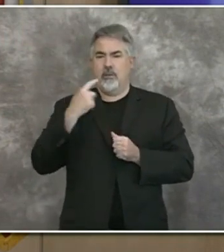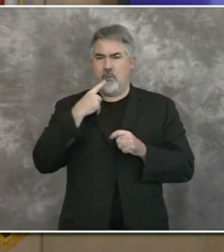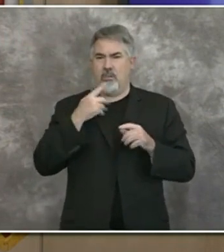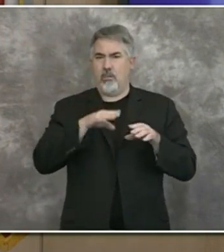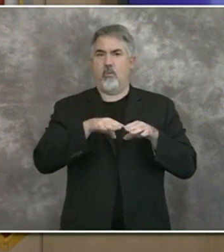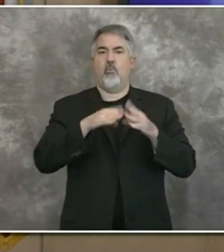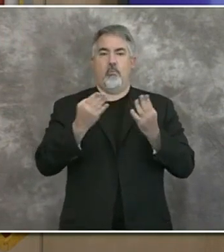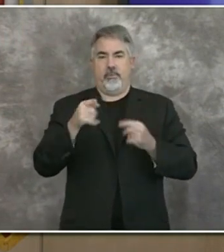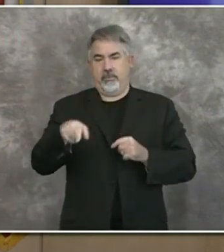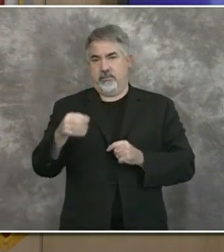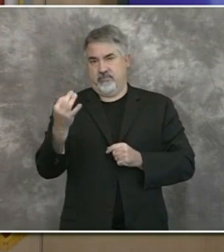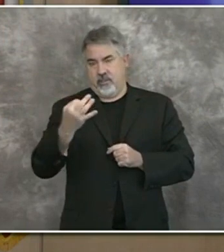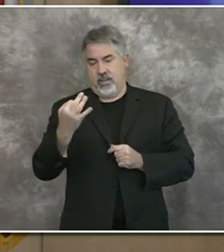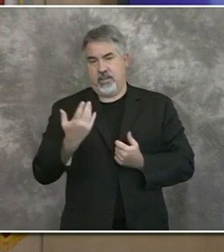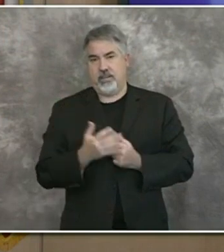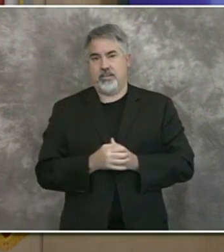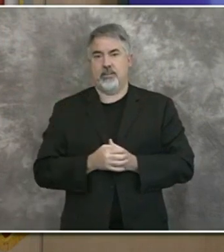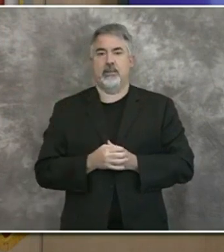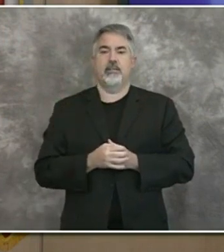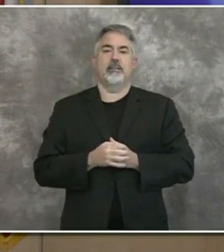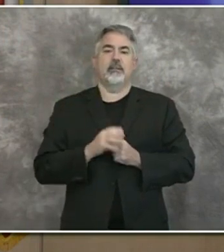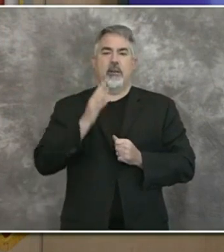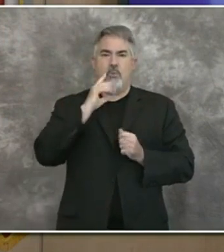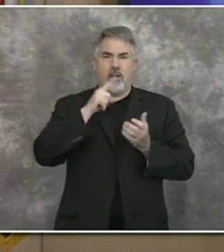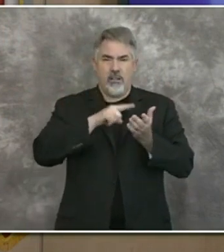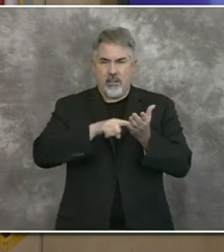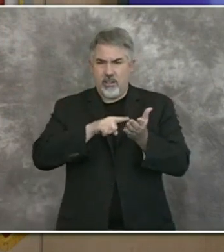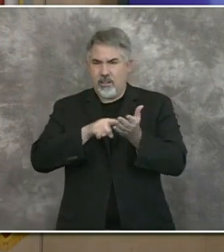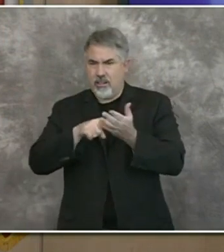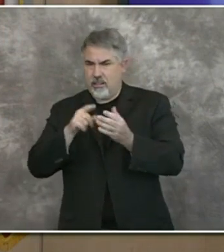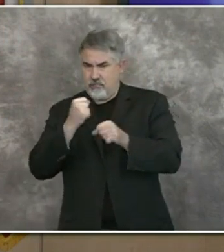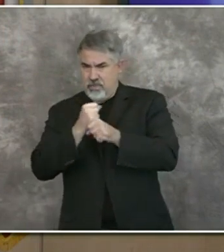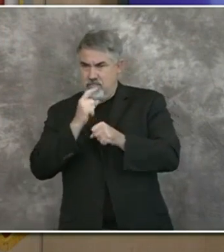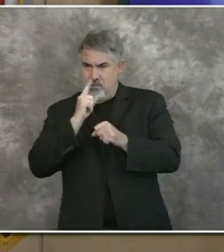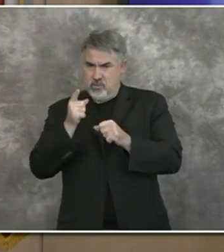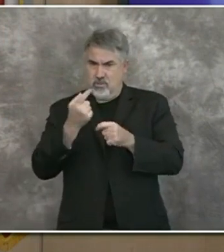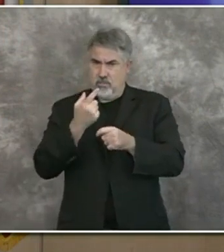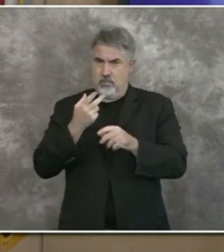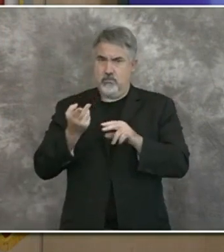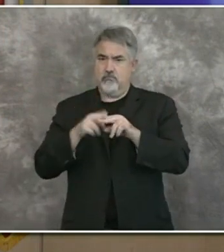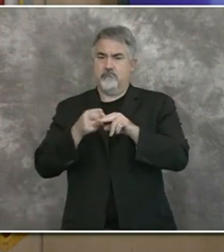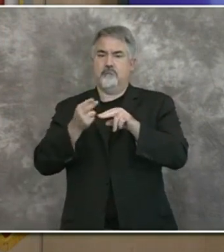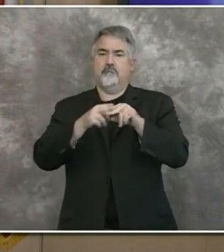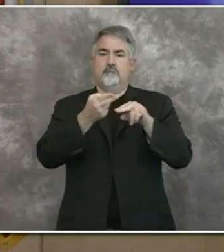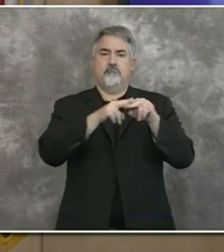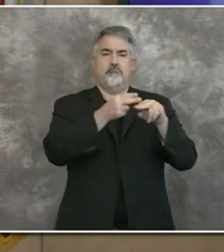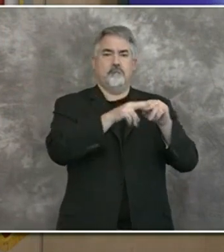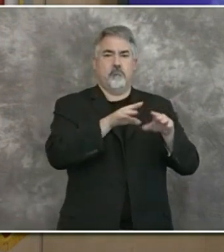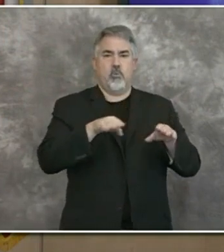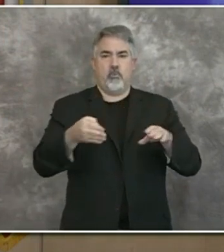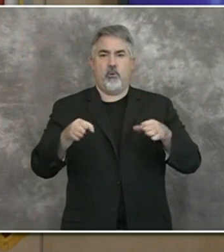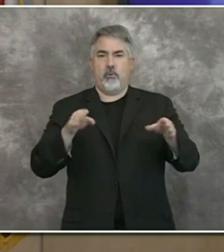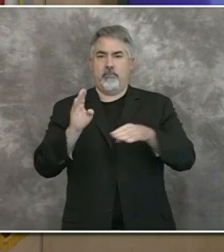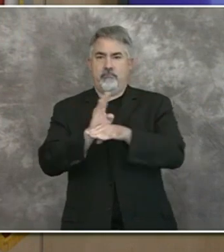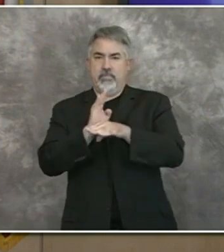DEPARTMENT OF ENVIRONMENTAL HEALTH WILL BEGIN IN PERSON COUNTER SERVICE BY APPOINTMENT THIS FRIDAY. FIELD A FOOD